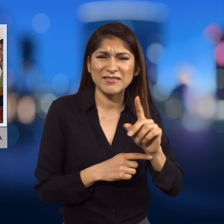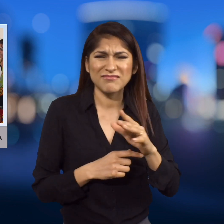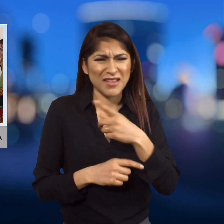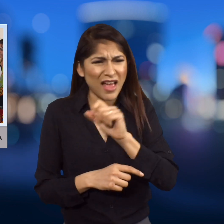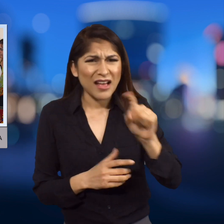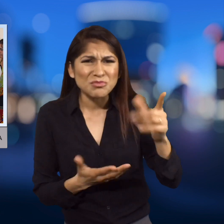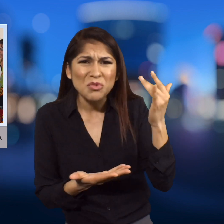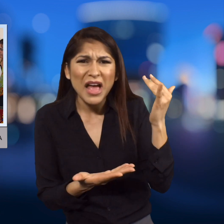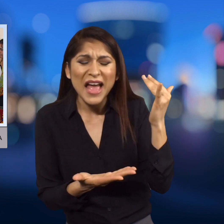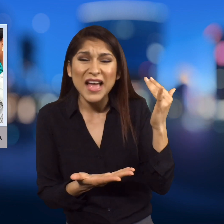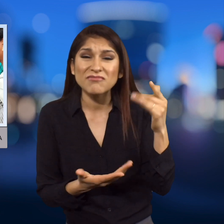of a sanitary pad.